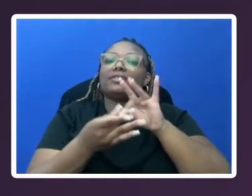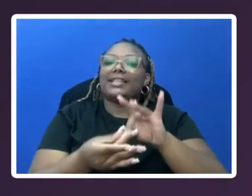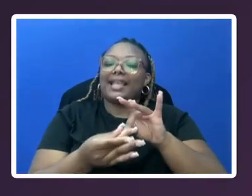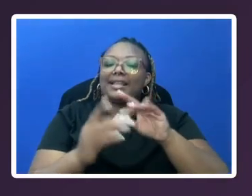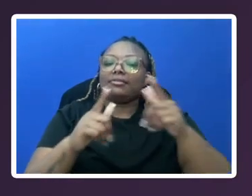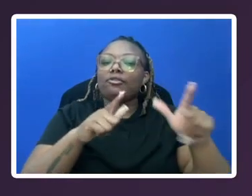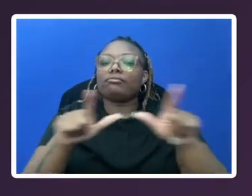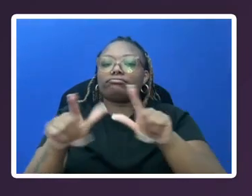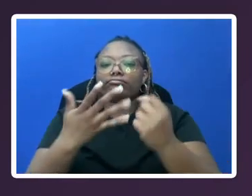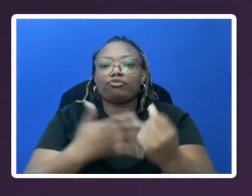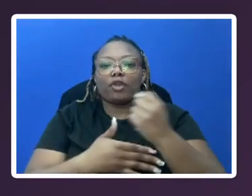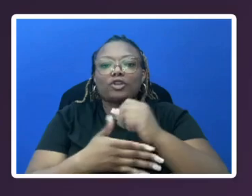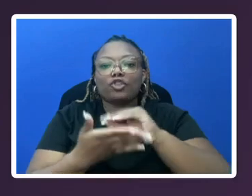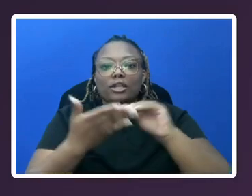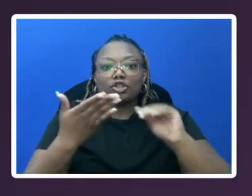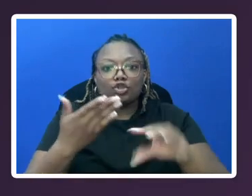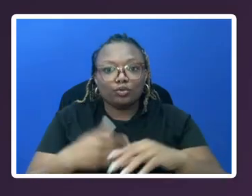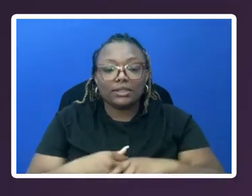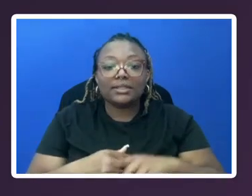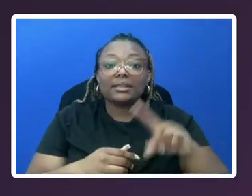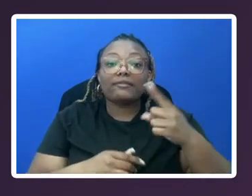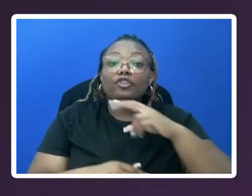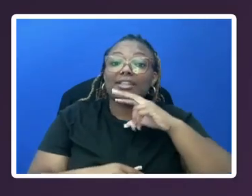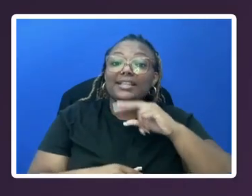the first Thanksgiving, how can we tell a better story? And this is